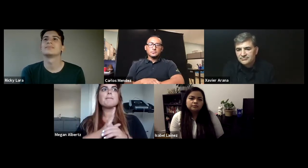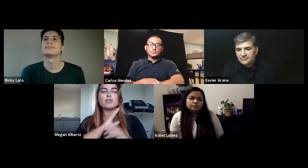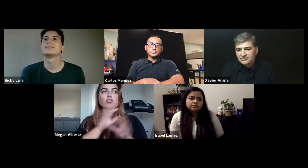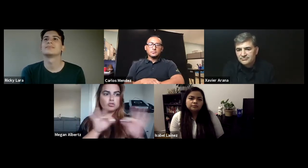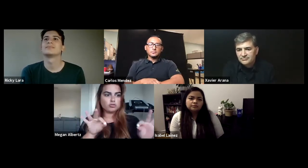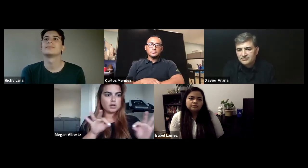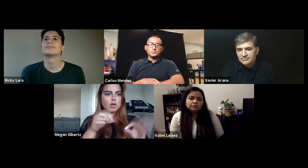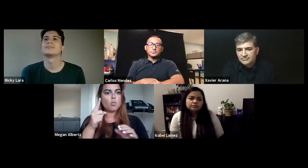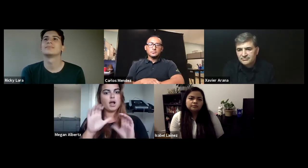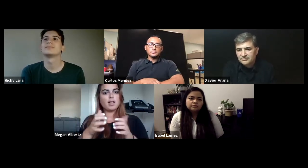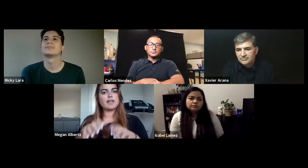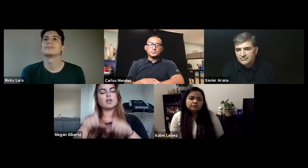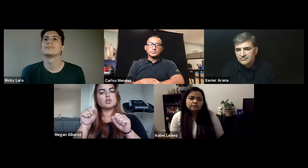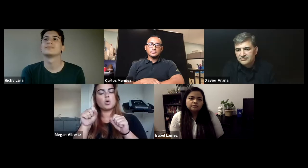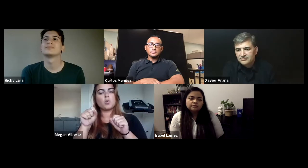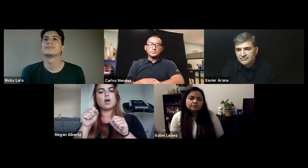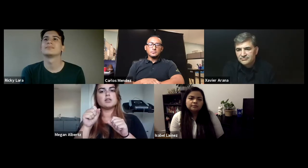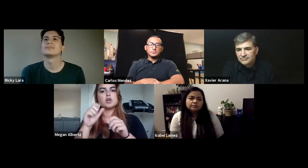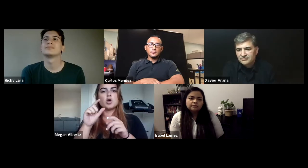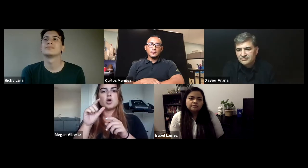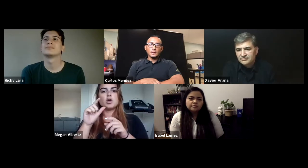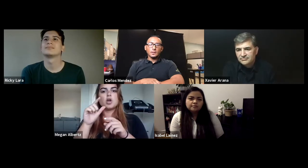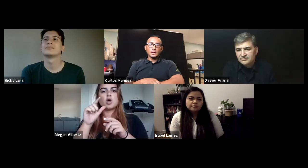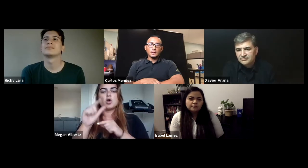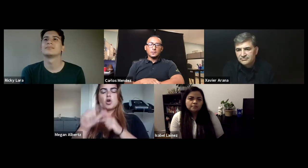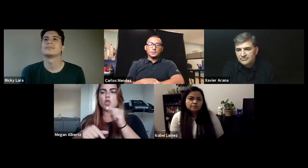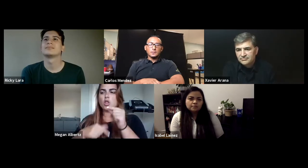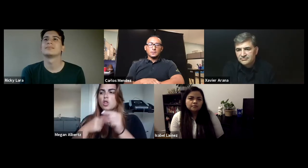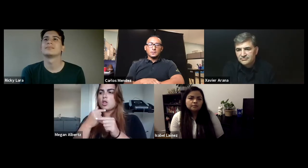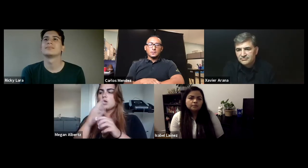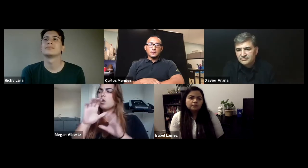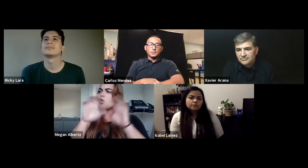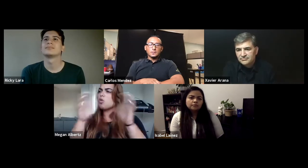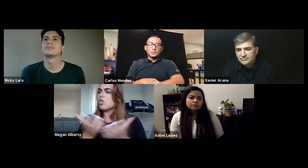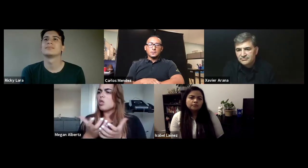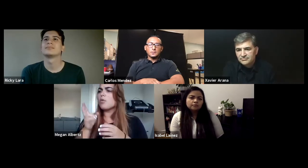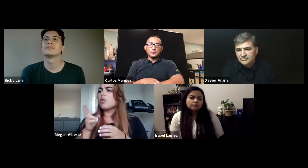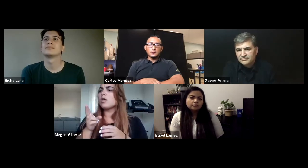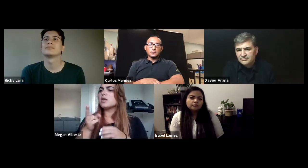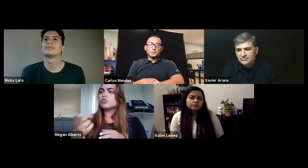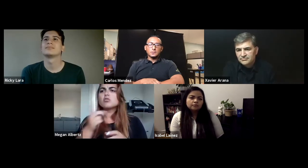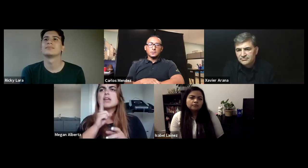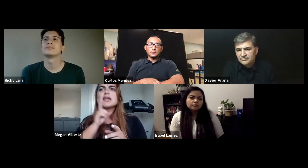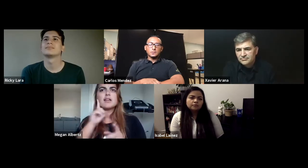I do remember, when I was getting my bachelor's degree, I took a course. I think it was called